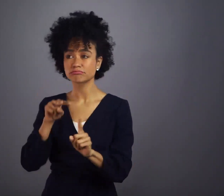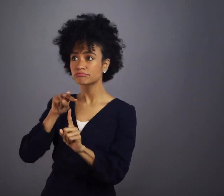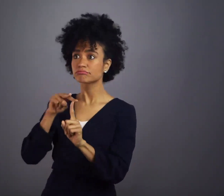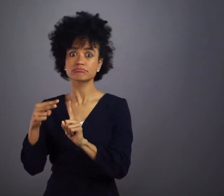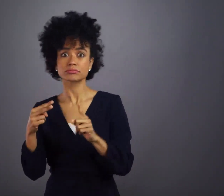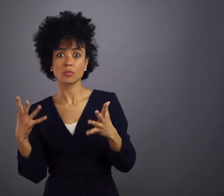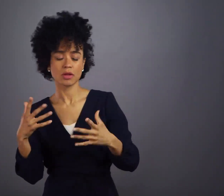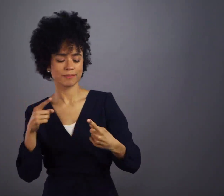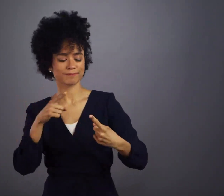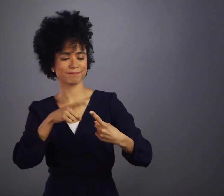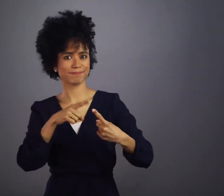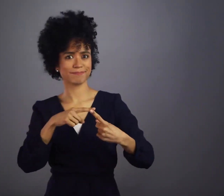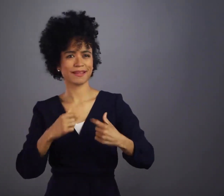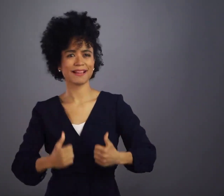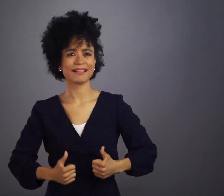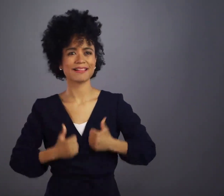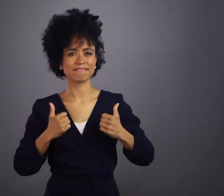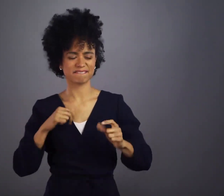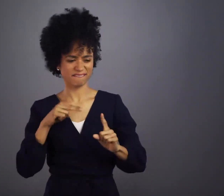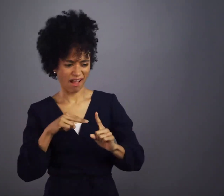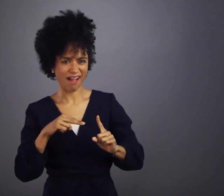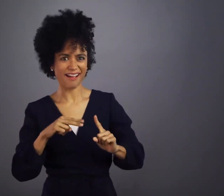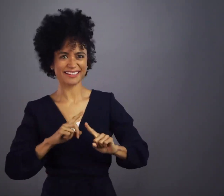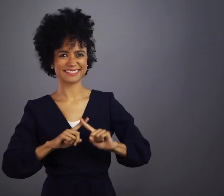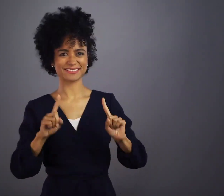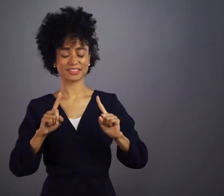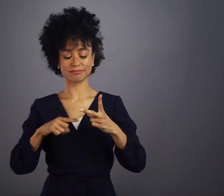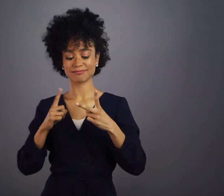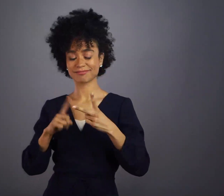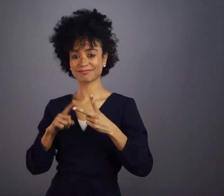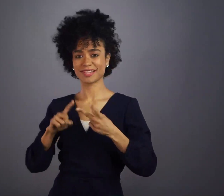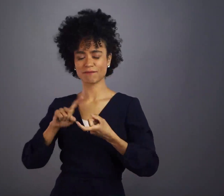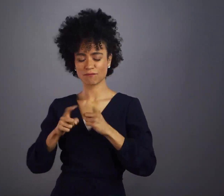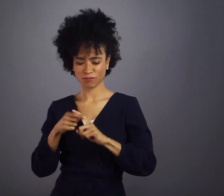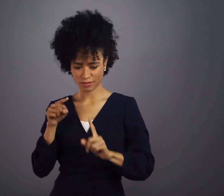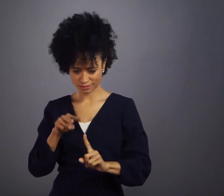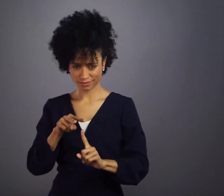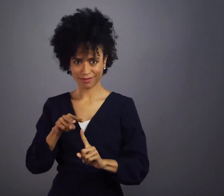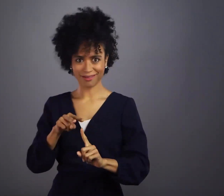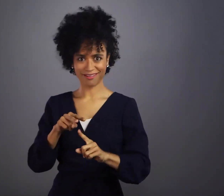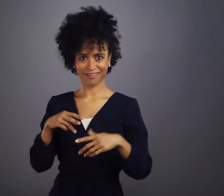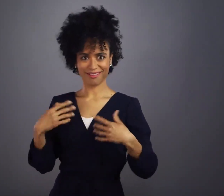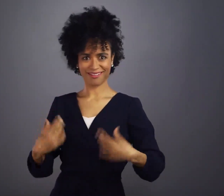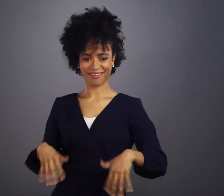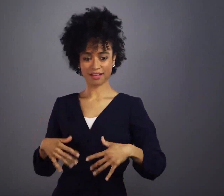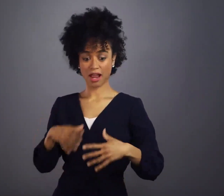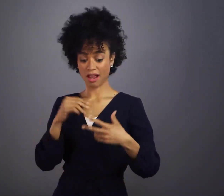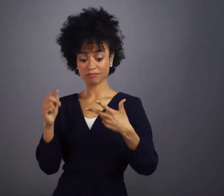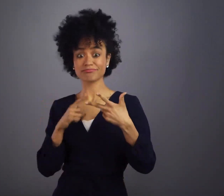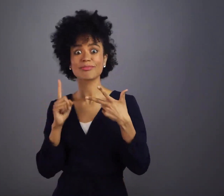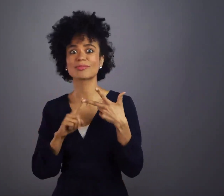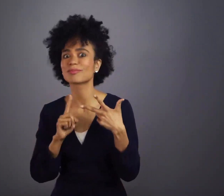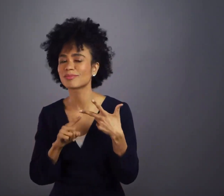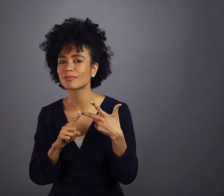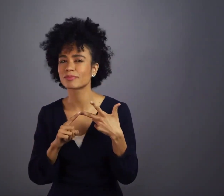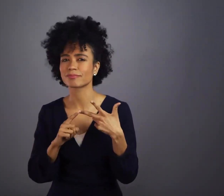which have revolutionized our whole attitude toward life, toward our fellows and toward God's universe.